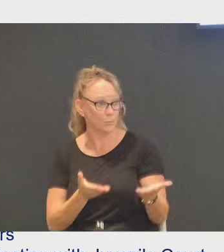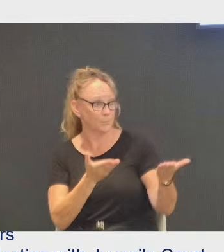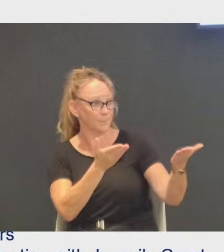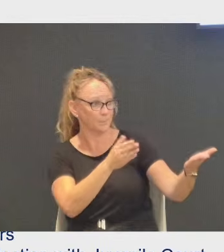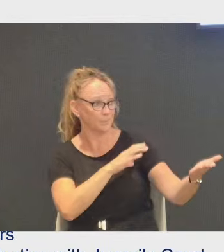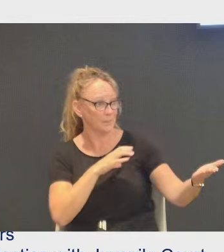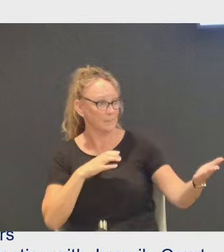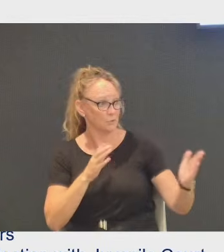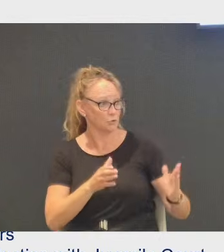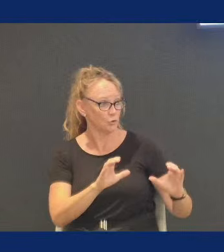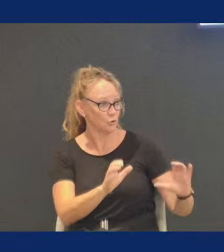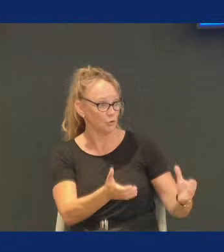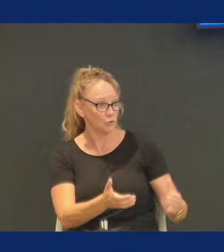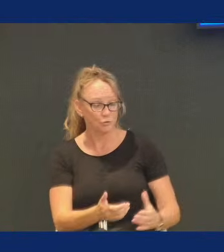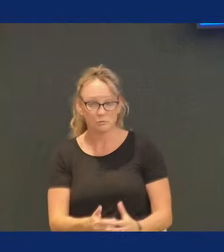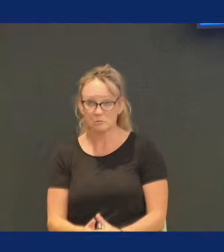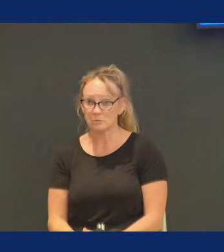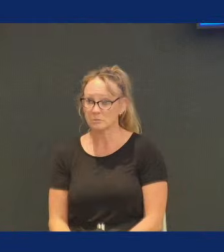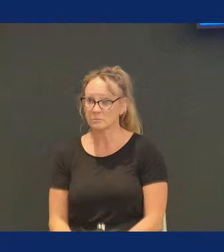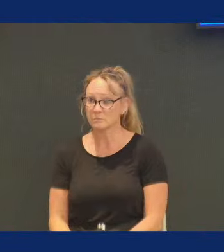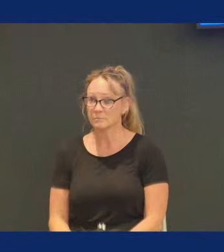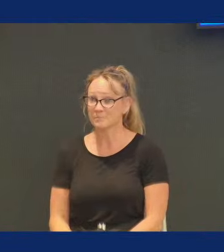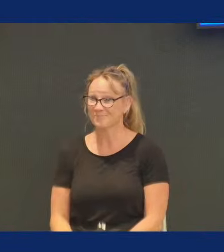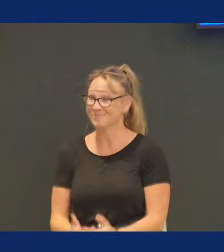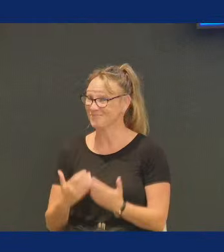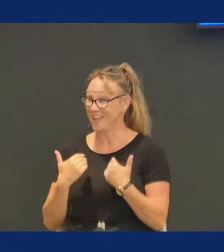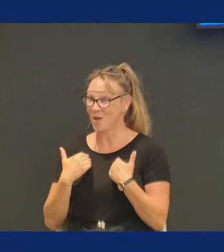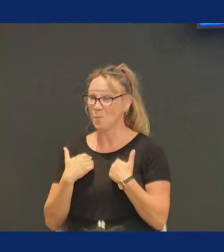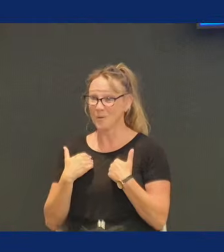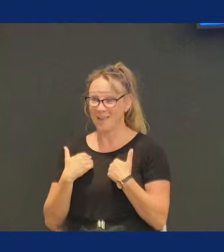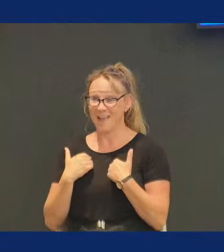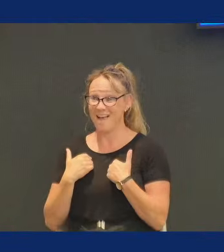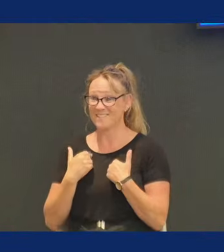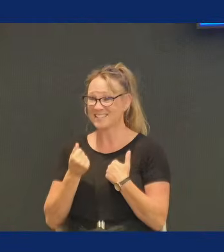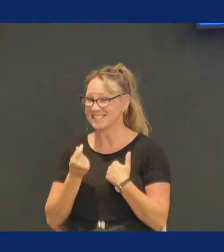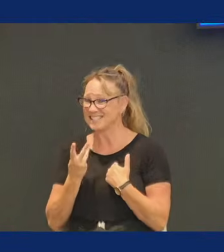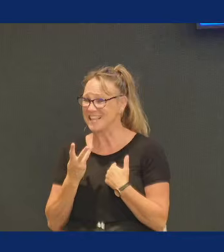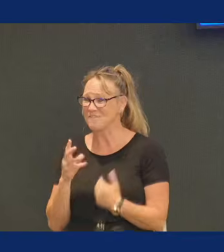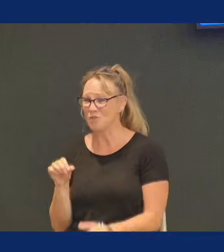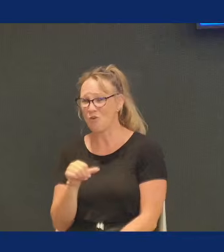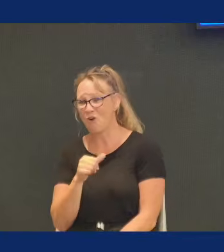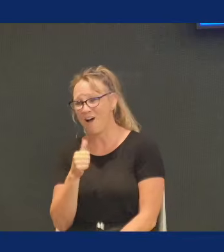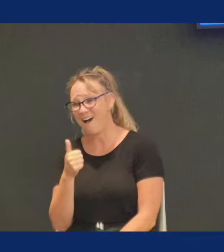a several other we have several other scenarios as well that we'll be discussing when we move out of